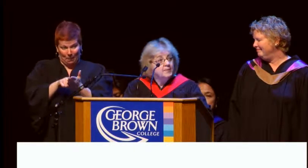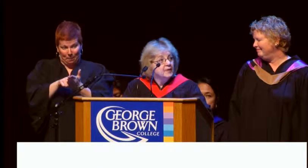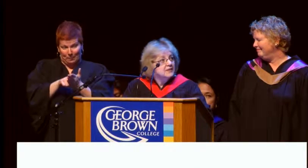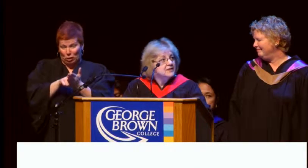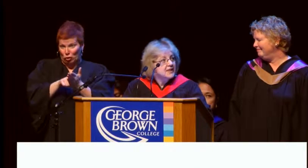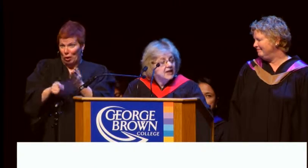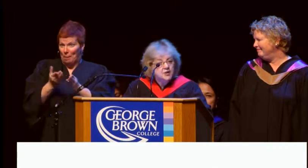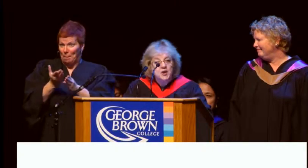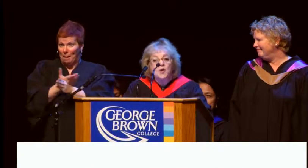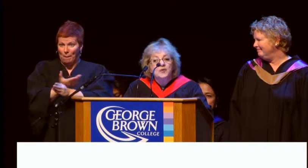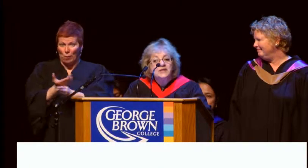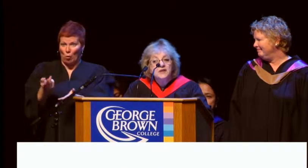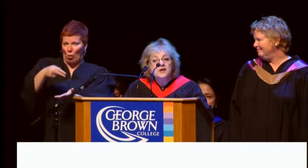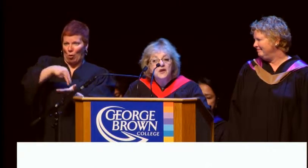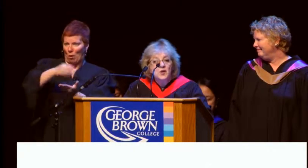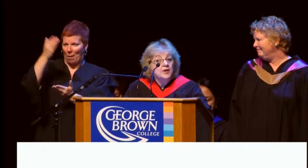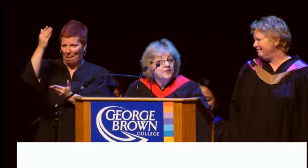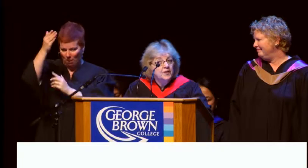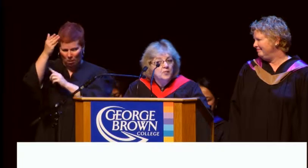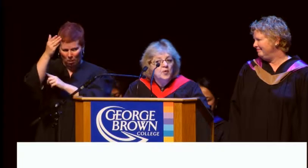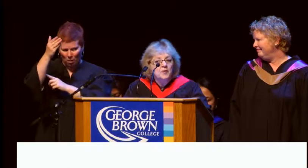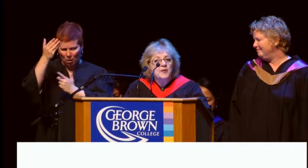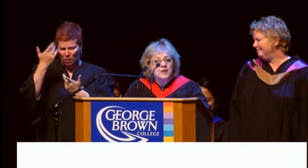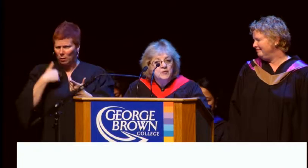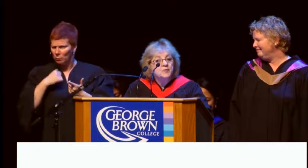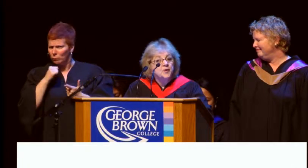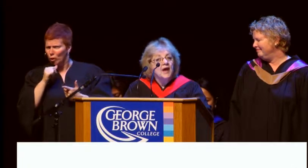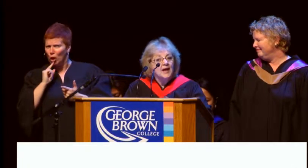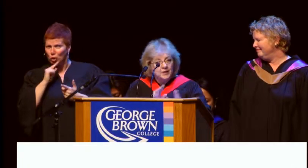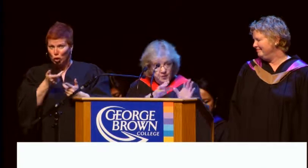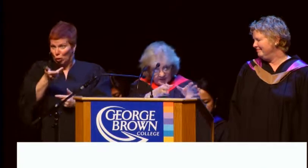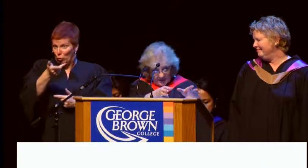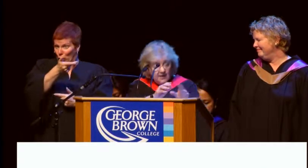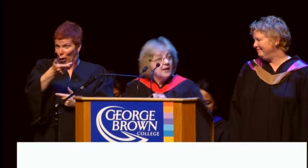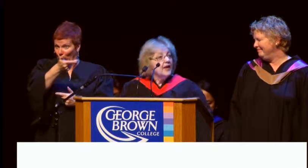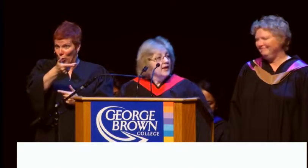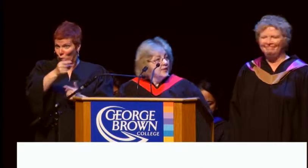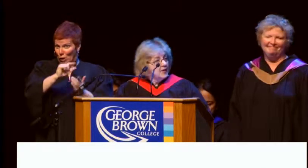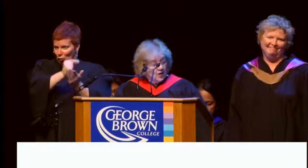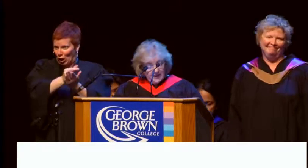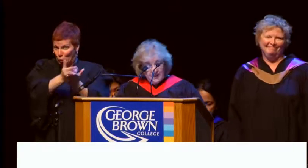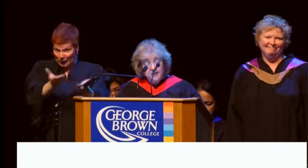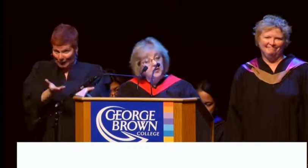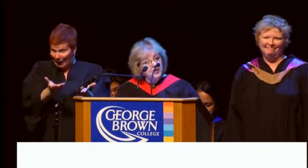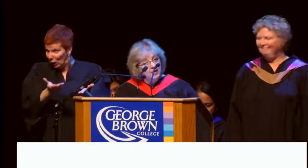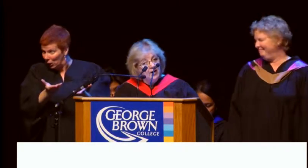ON STAGE WE DIDN'T KNOW IF THE AWARD WINNERS WERE ACTUALLY IN THE AUDIENCE OR NOT,